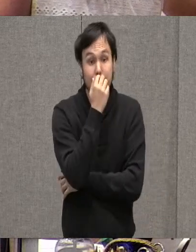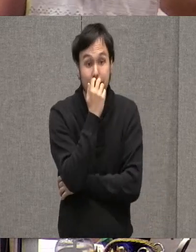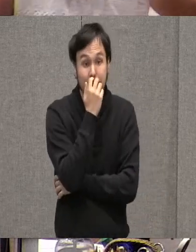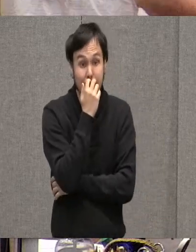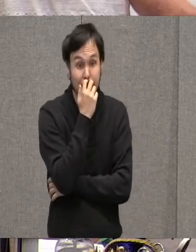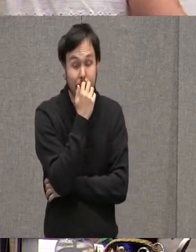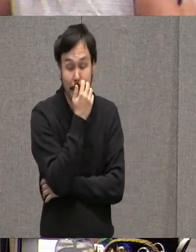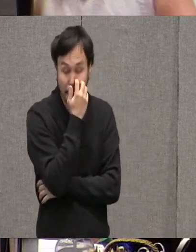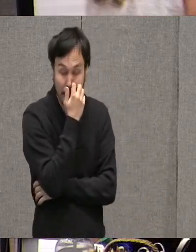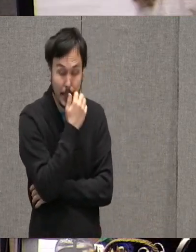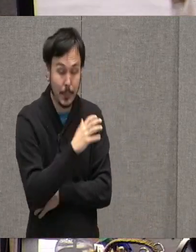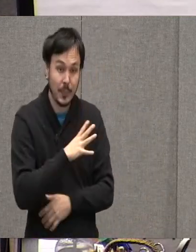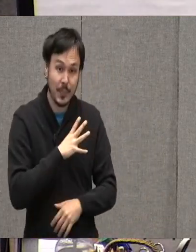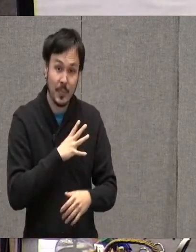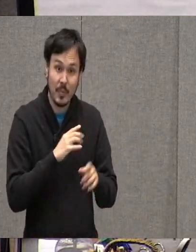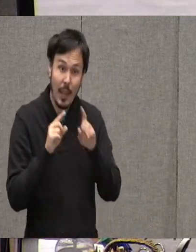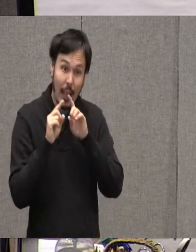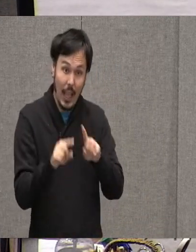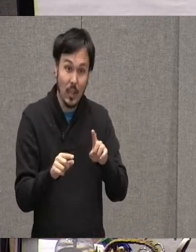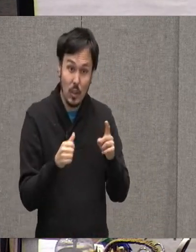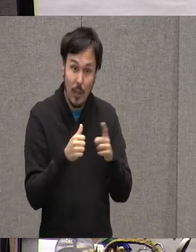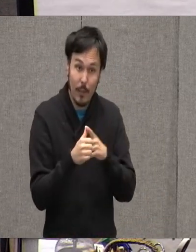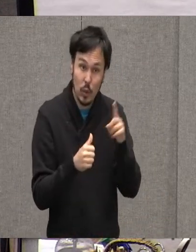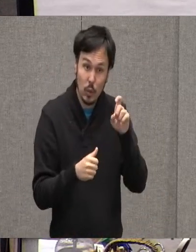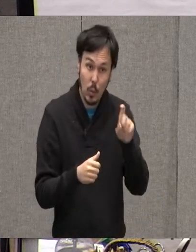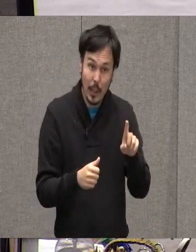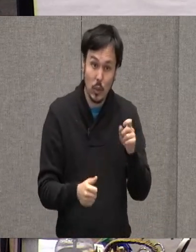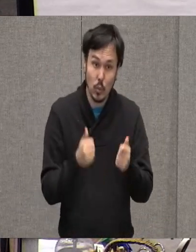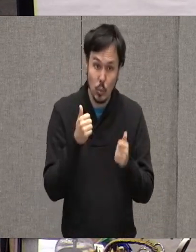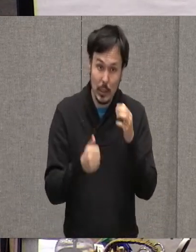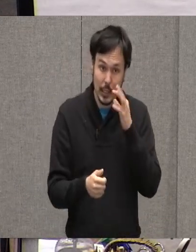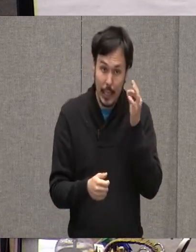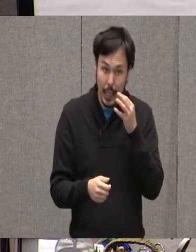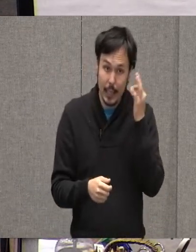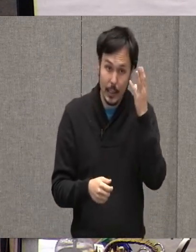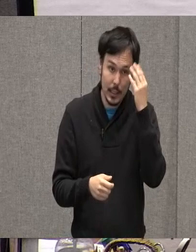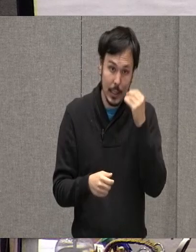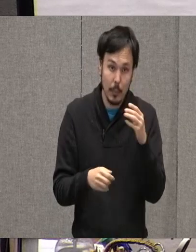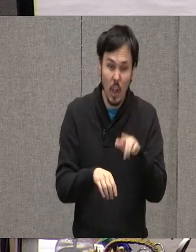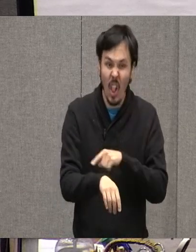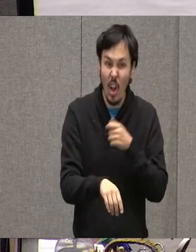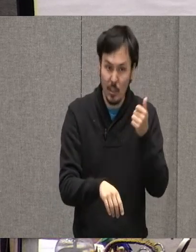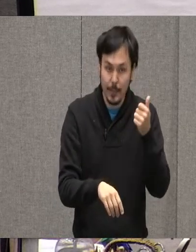All right, did I answer my first question, which cat sleeps longer? I did.